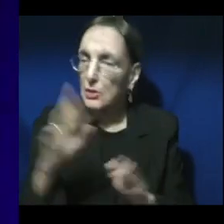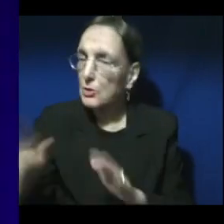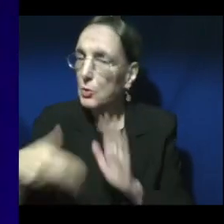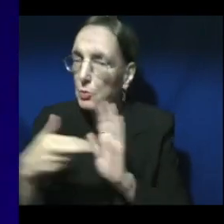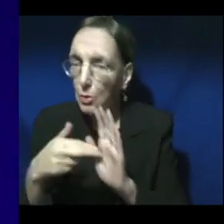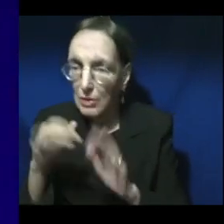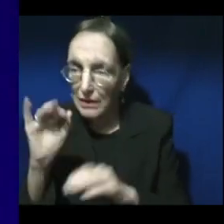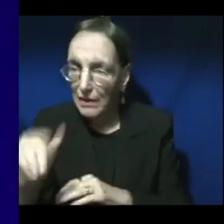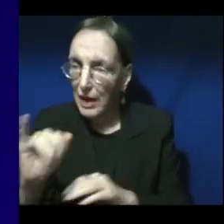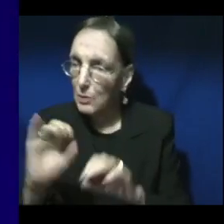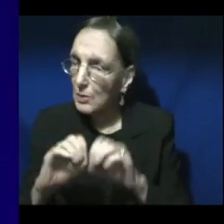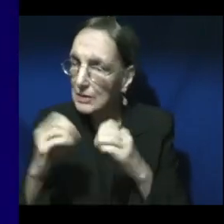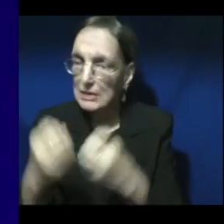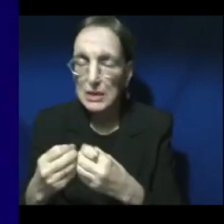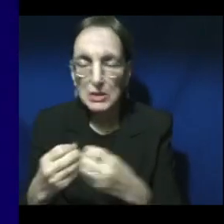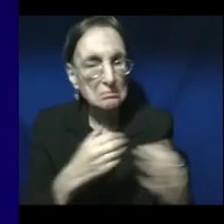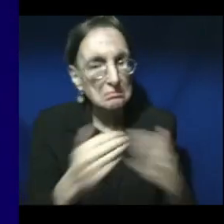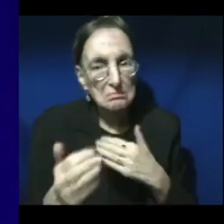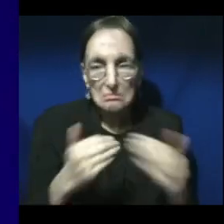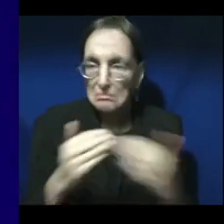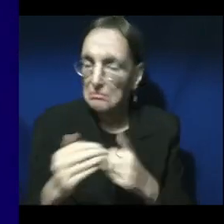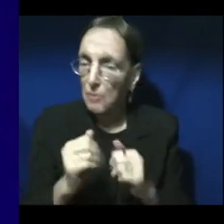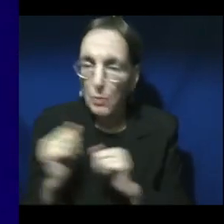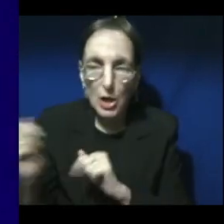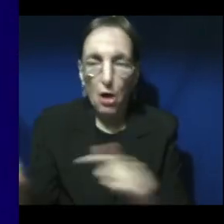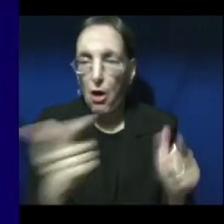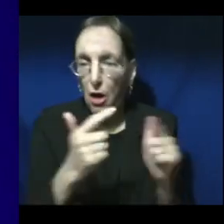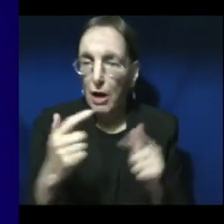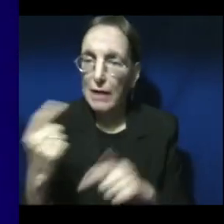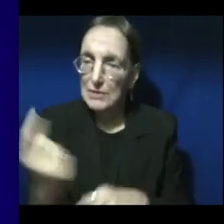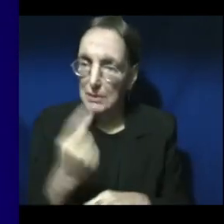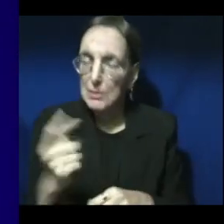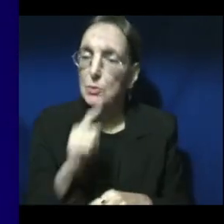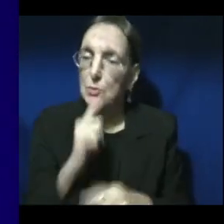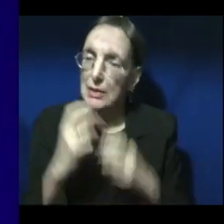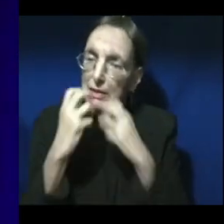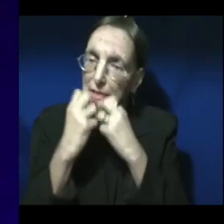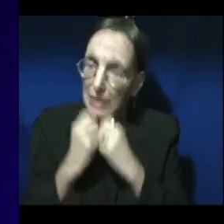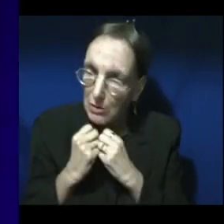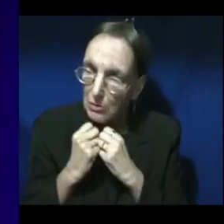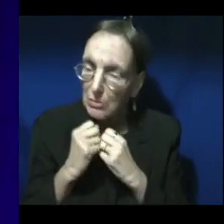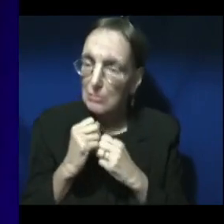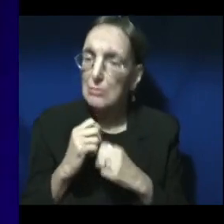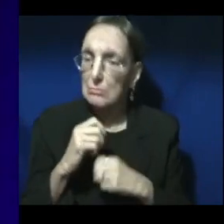all have something that we care deeply about. It might be an issue, it might be a community,